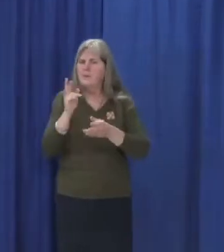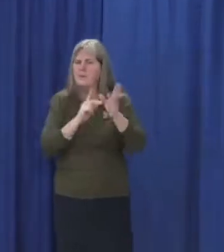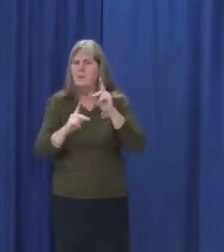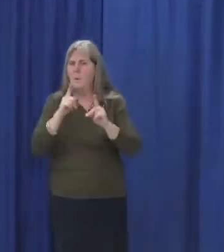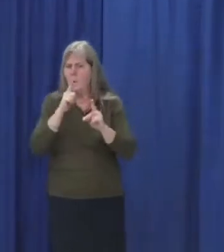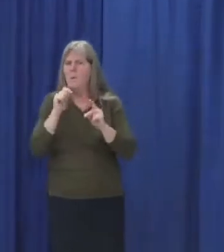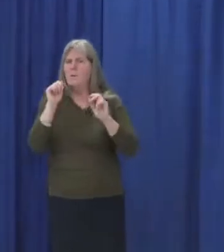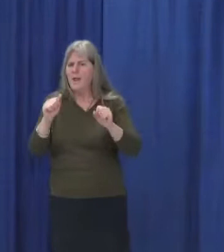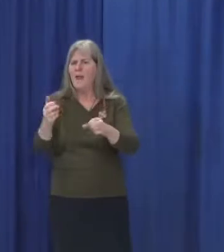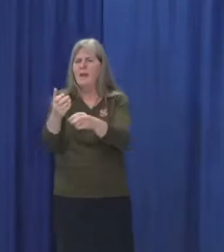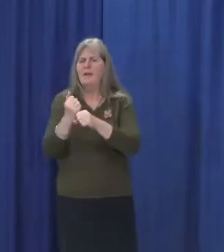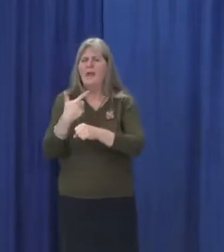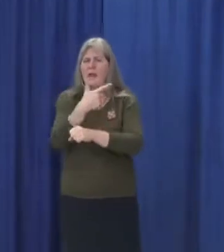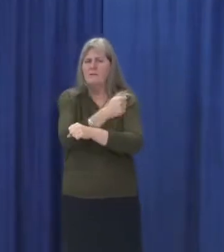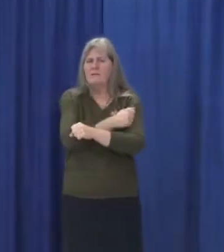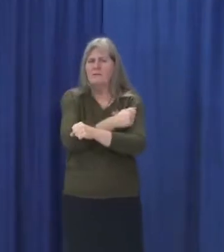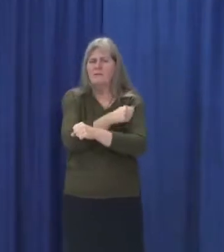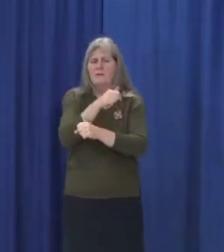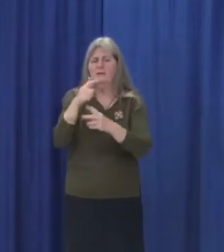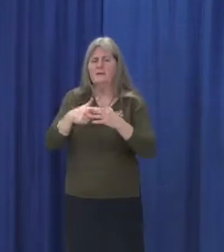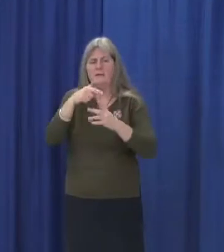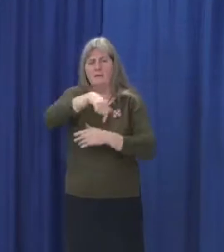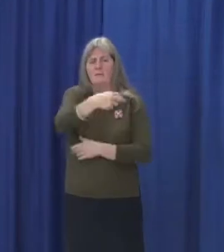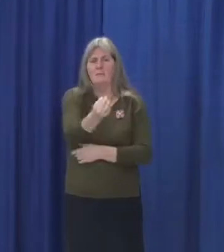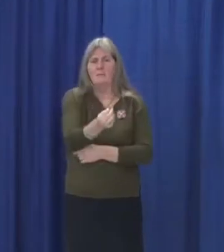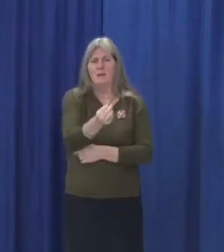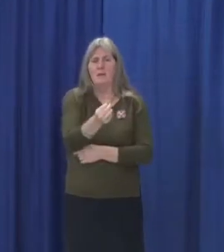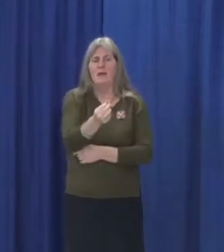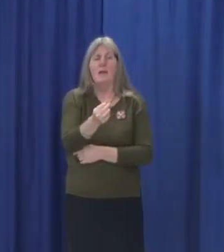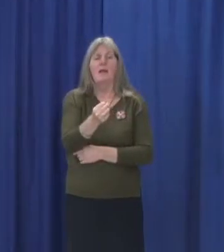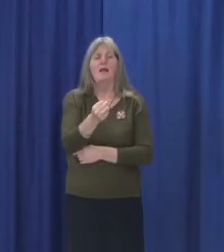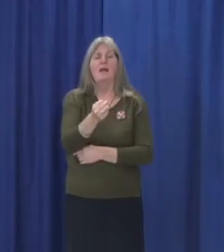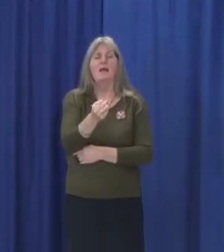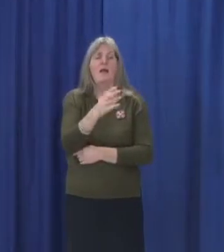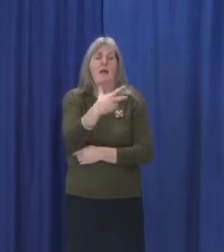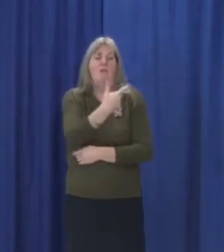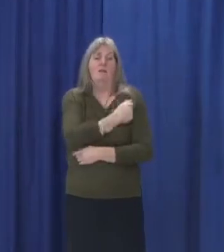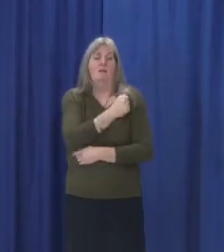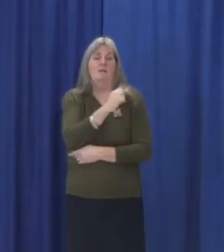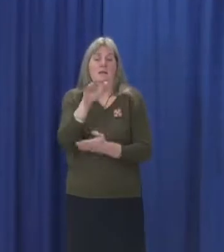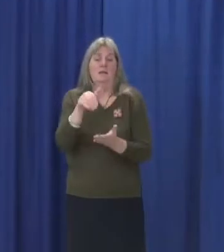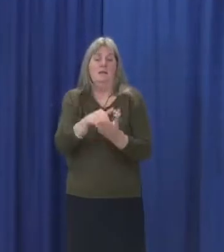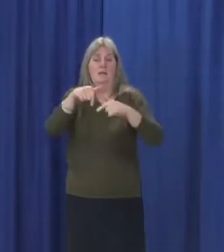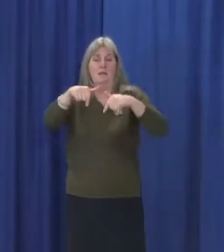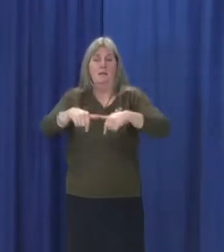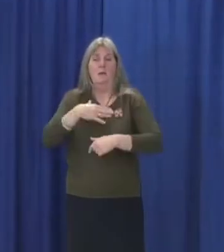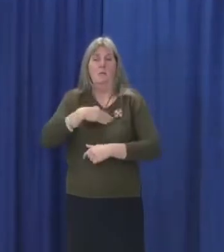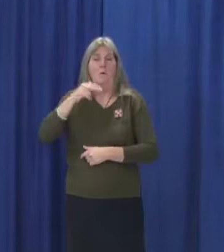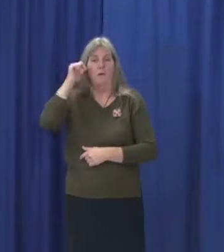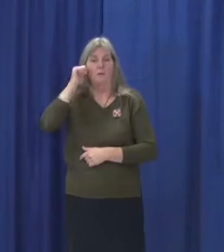eligible Yukoners to get vaccinated. The vaccine clinic on Monday here in Whitehorse will be open